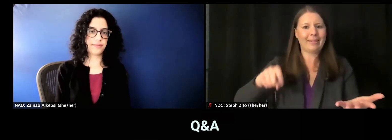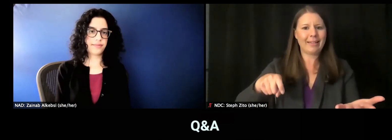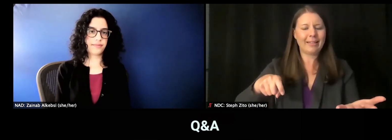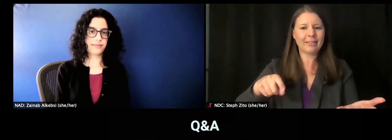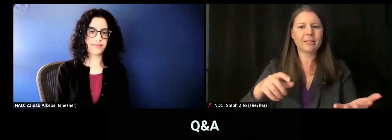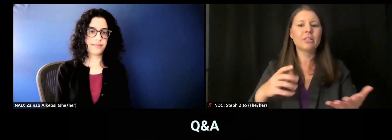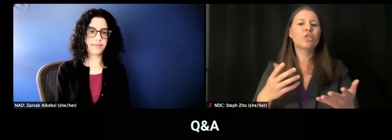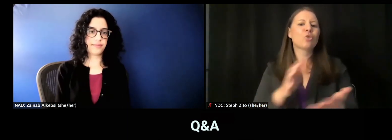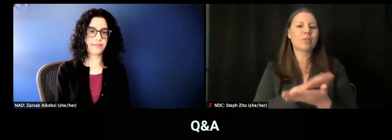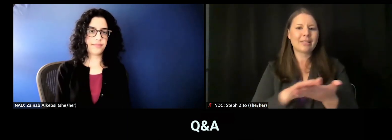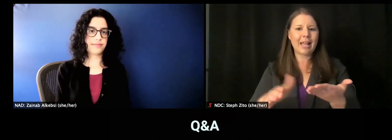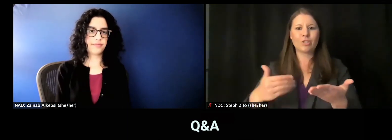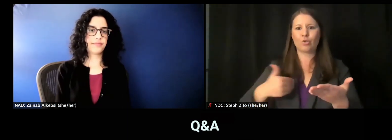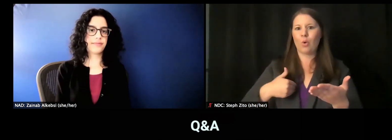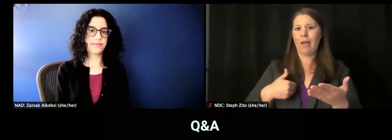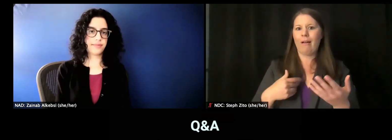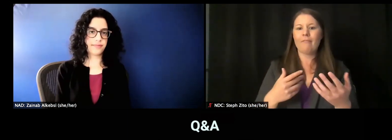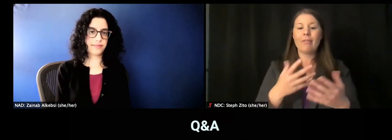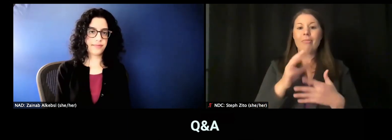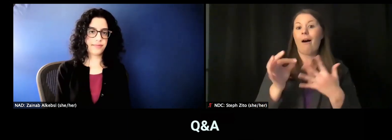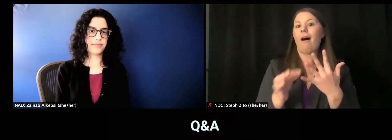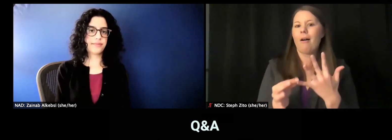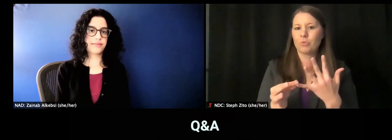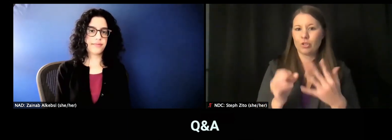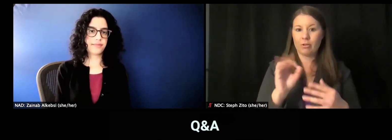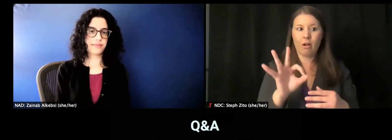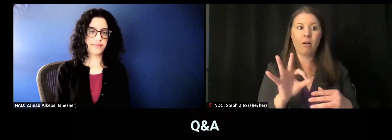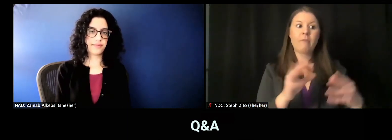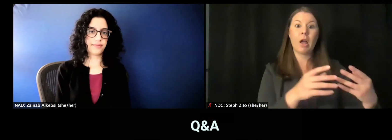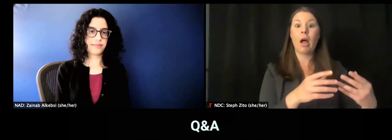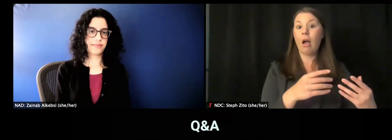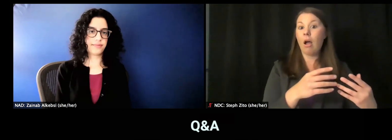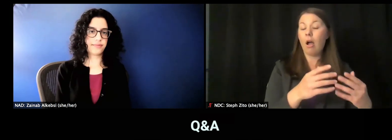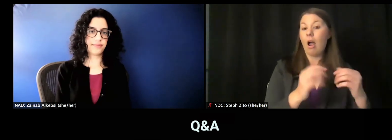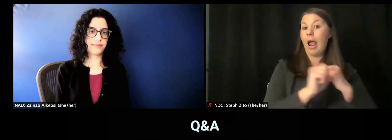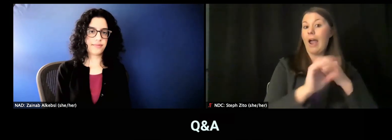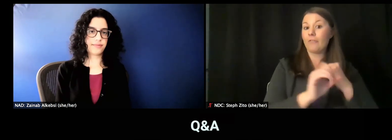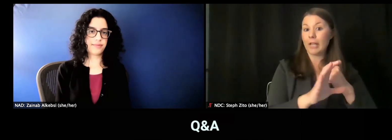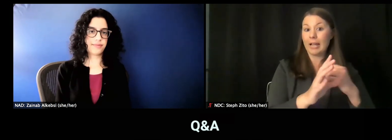and it is a case-by-case basis so it is nice to provide those options to your audience,